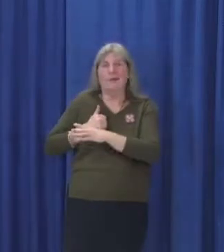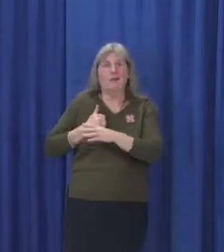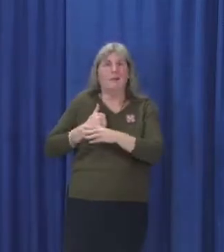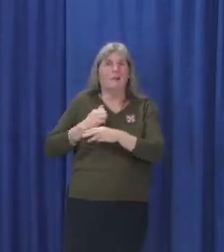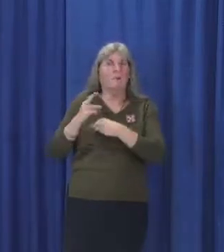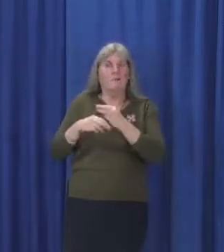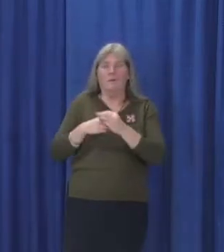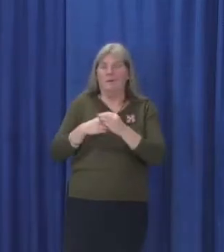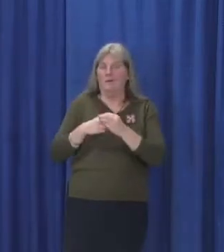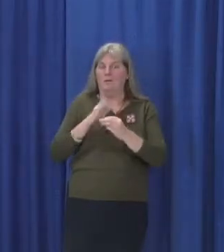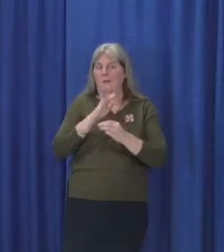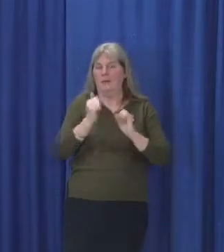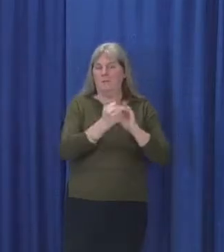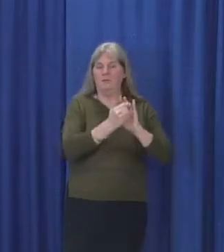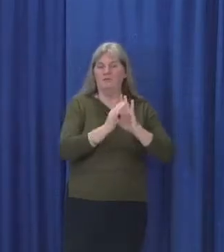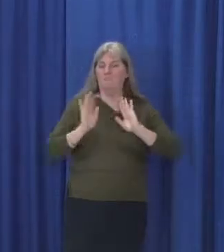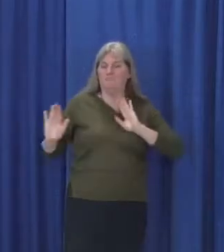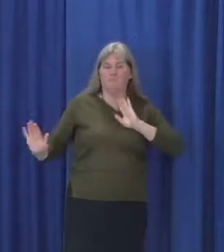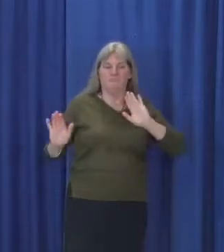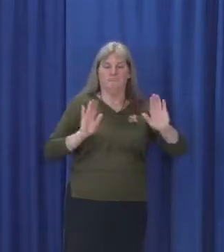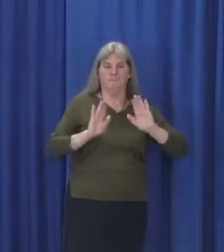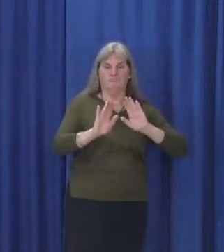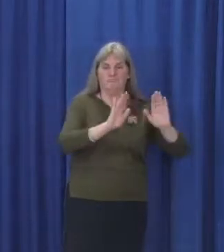to move forward and we see the